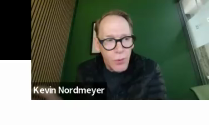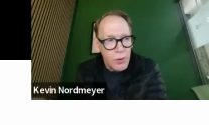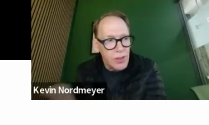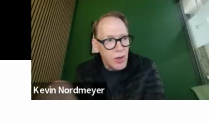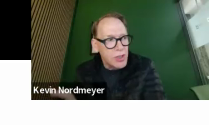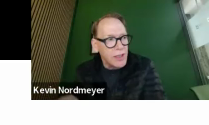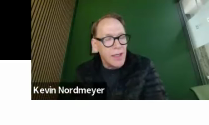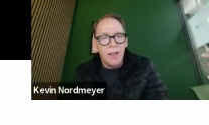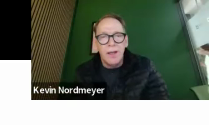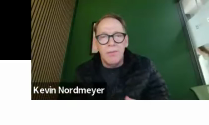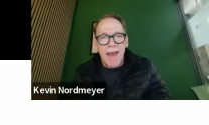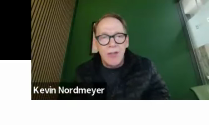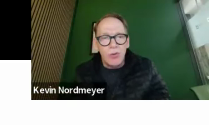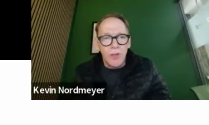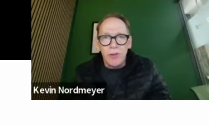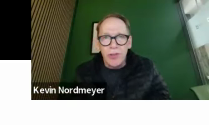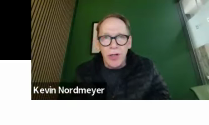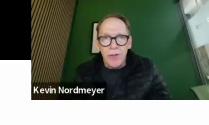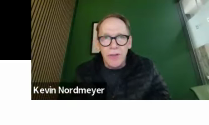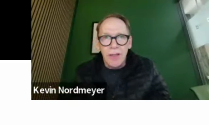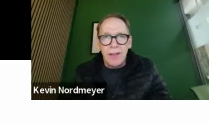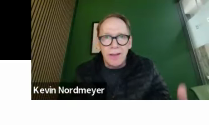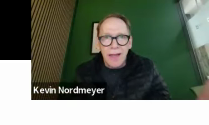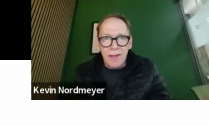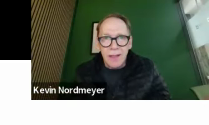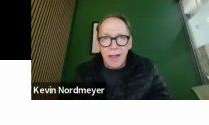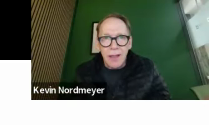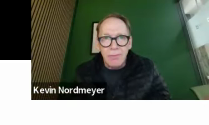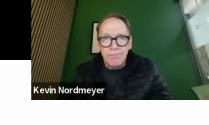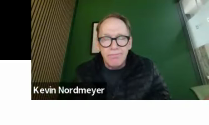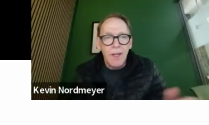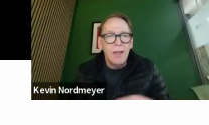for largely manual wheelchairs in 1990,